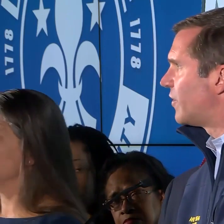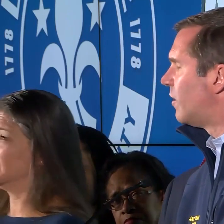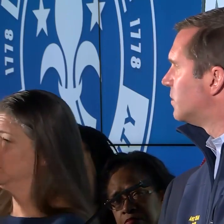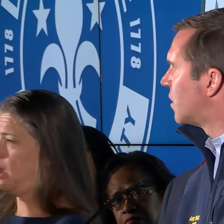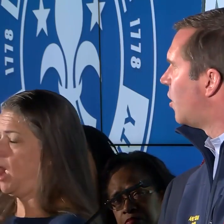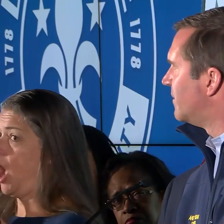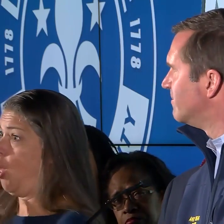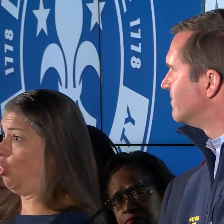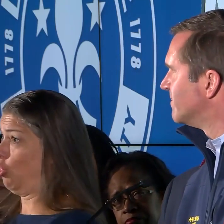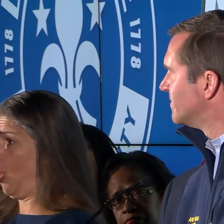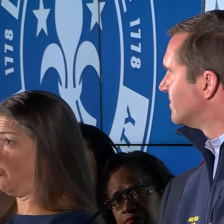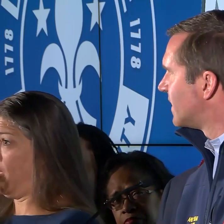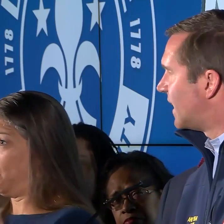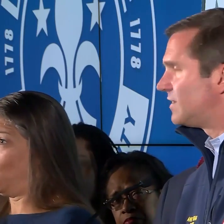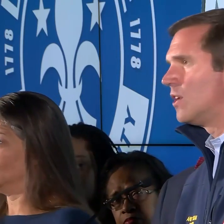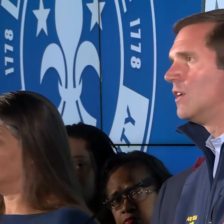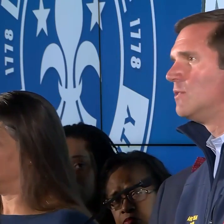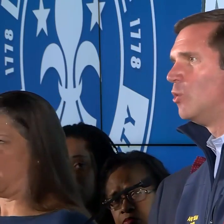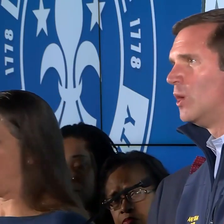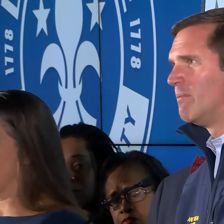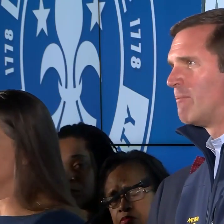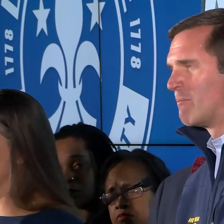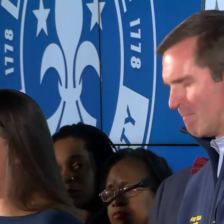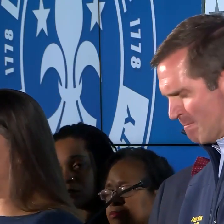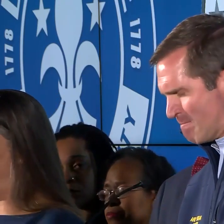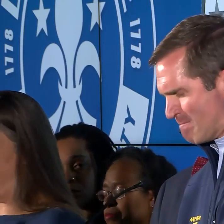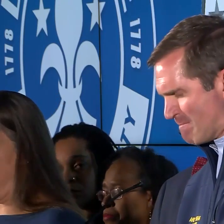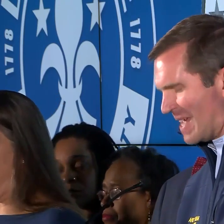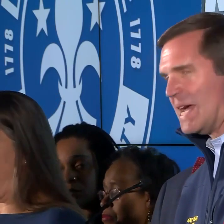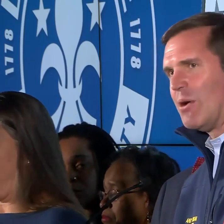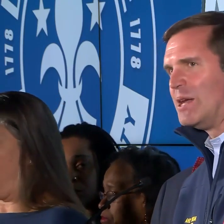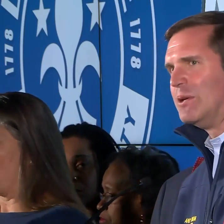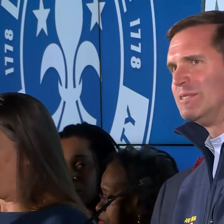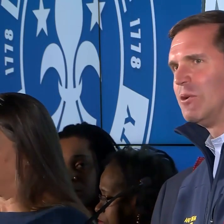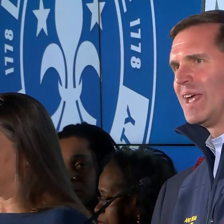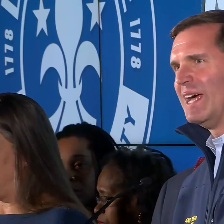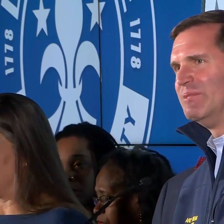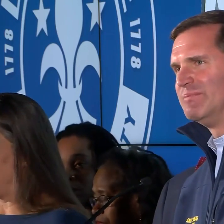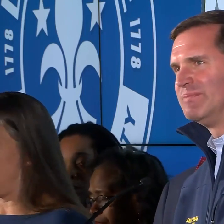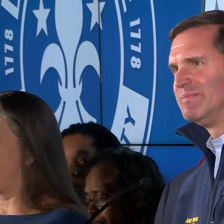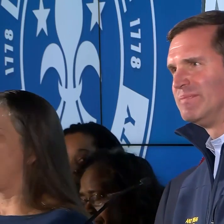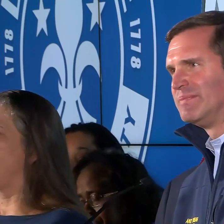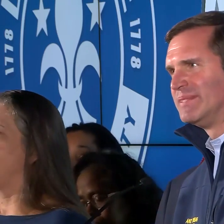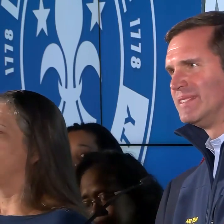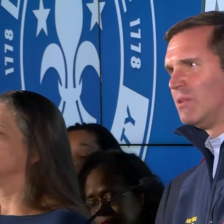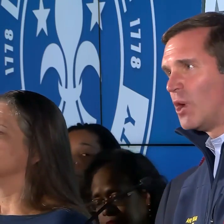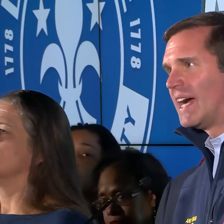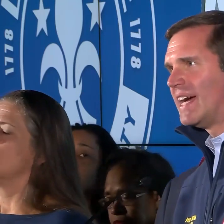thought was gone and I started to mourn and now I know he's ok and when I got